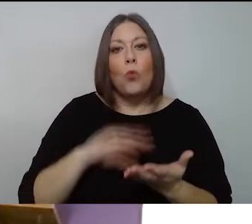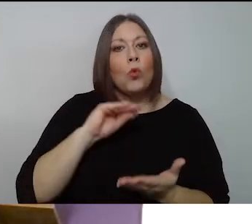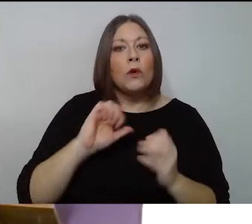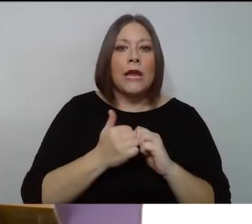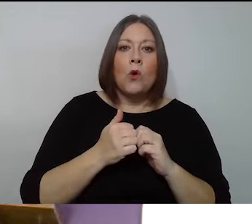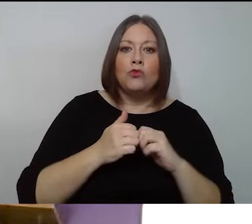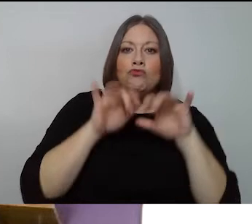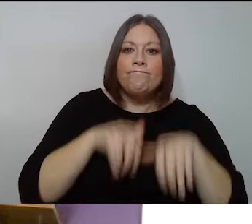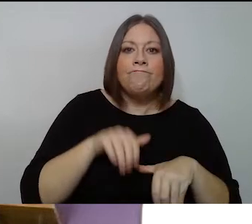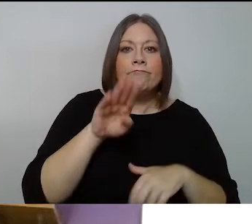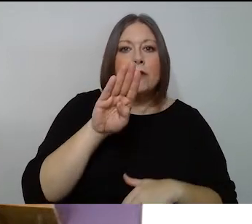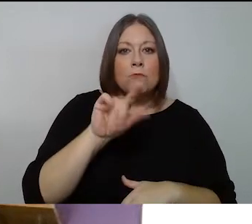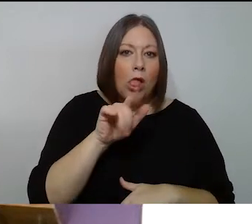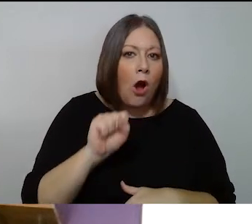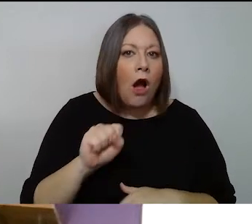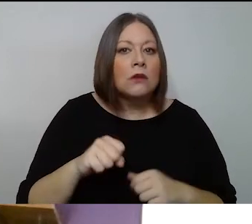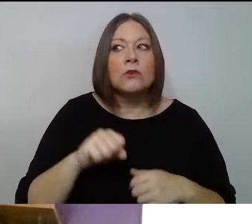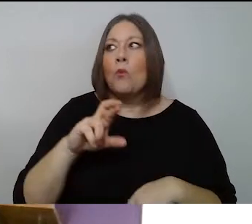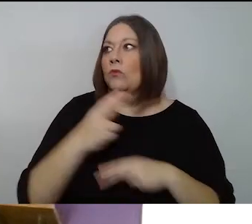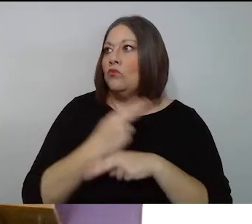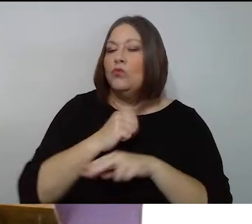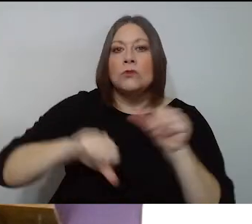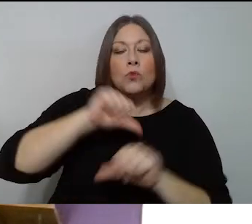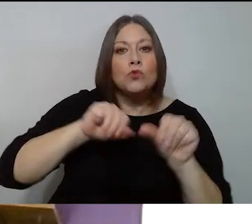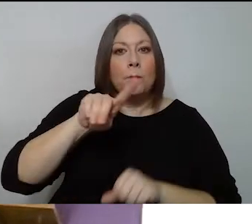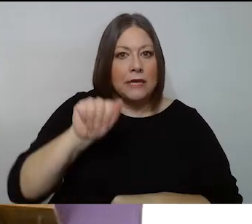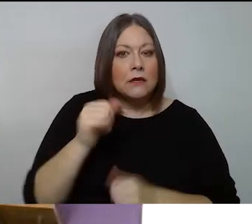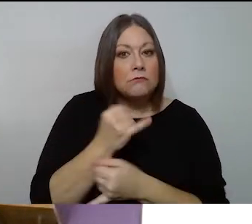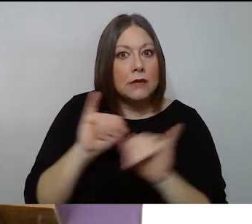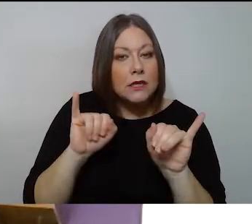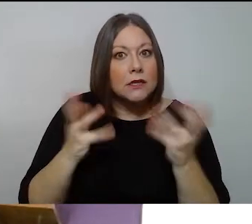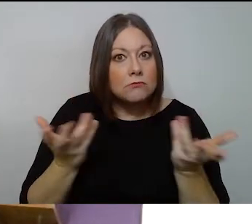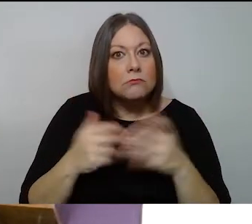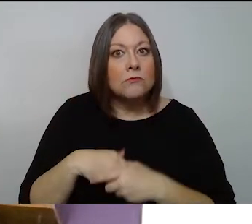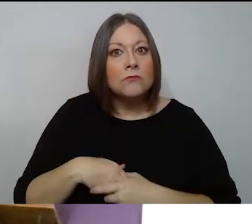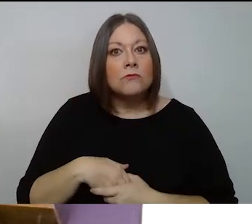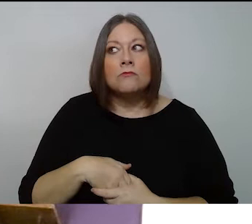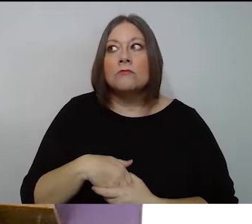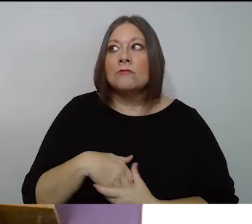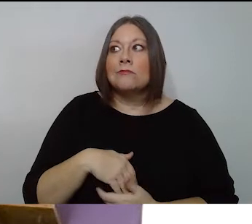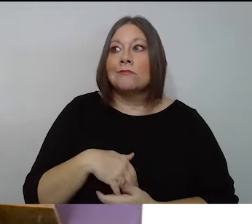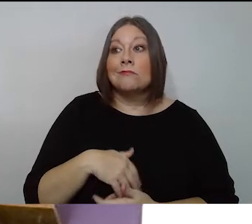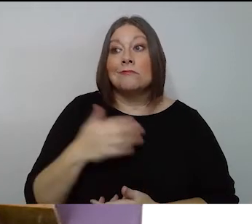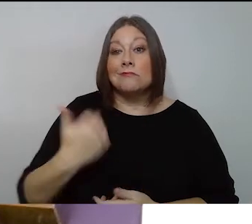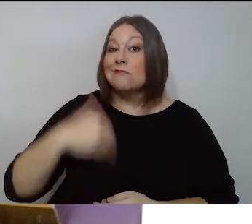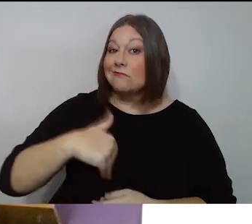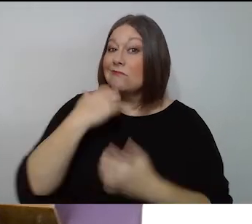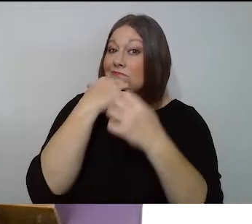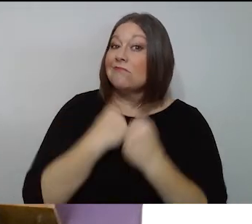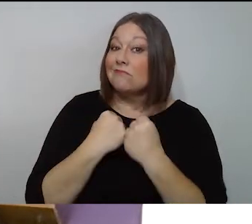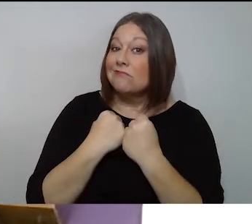write blogs or use social media independently. So I am extremely grateful for